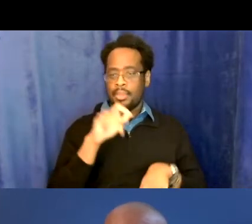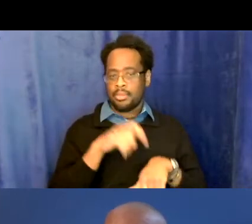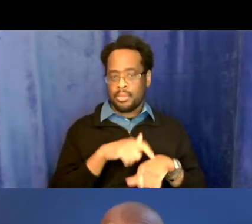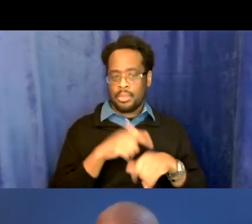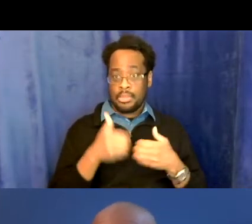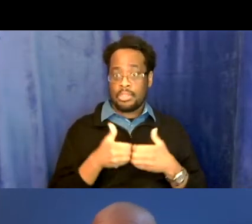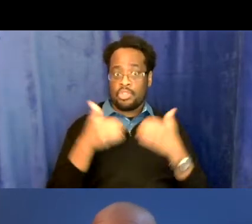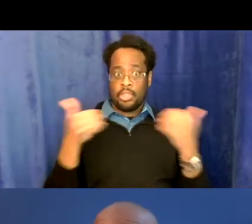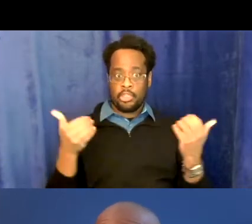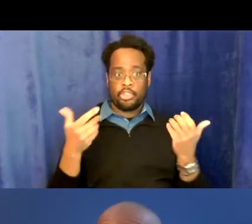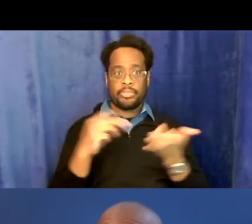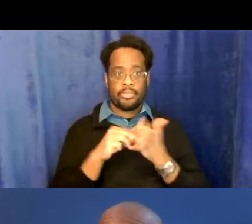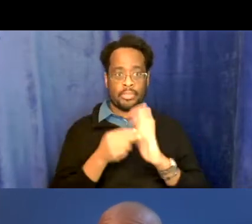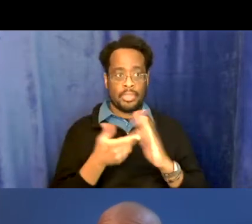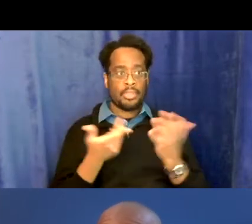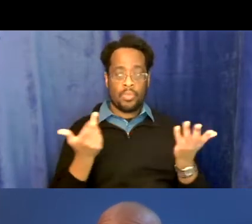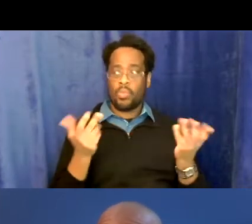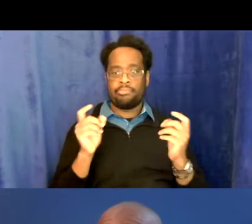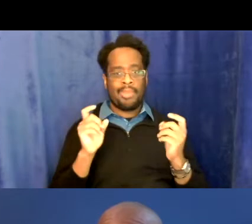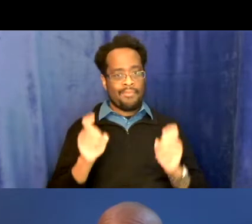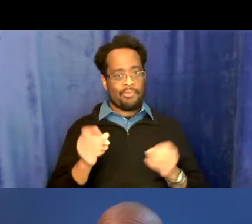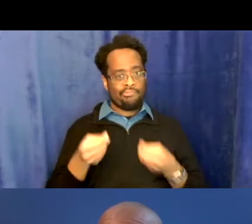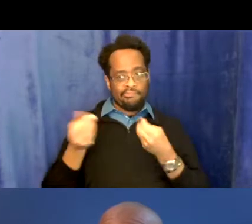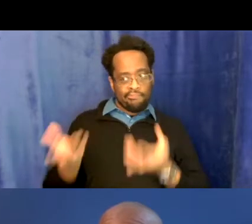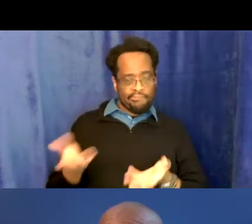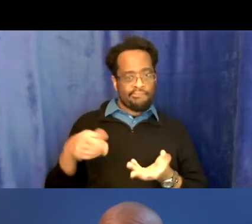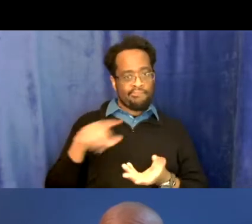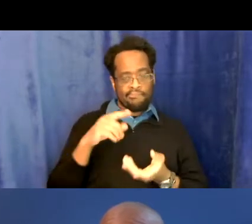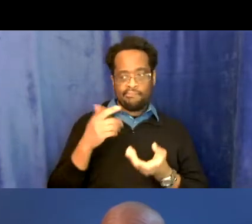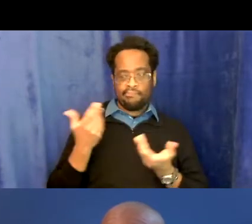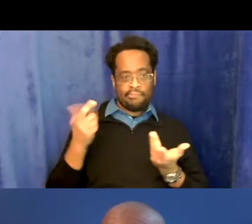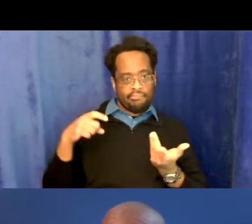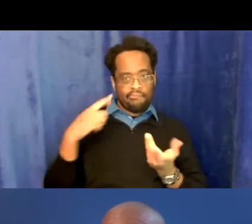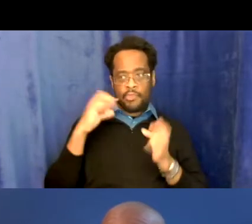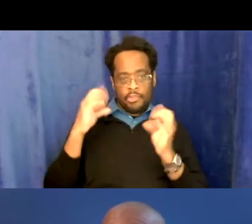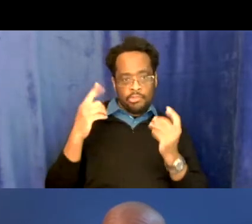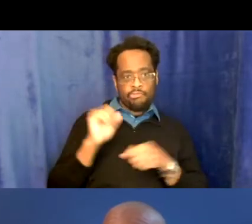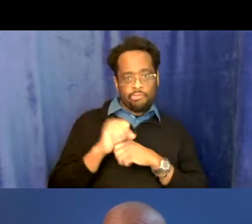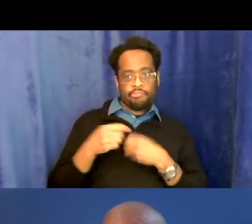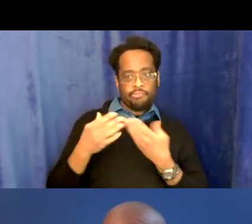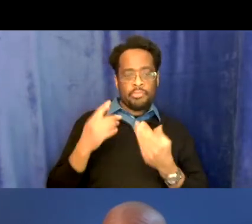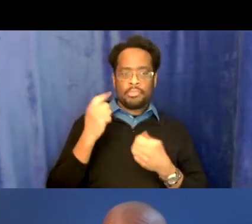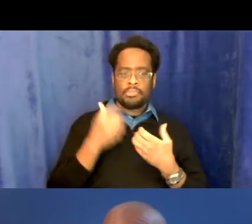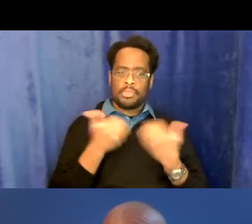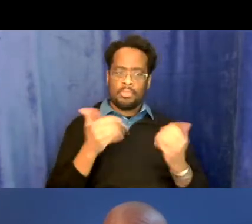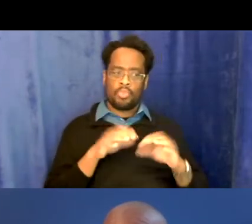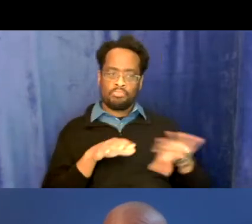deaf schools for deaf black children--which means that they had to provide the needs for education